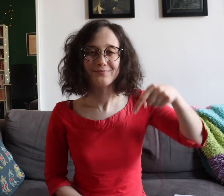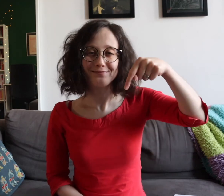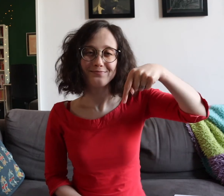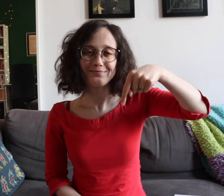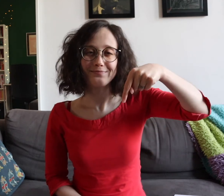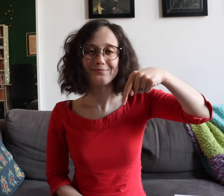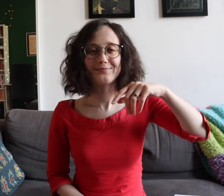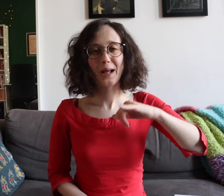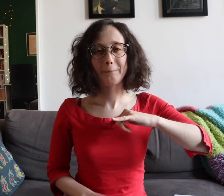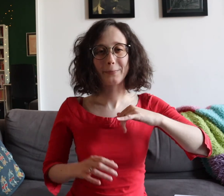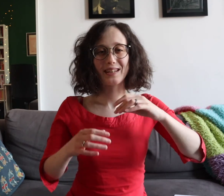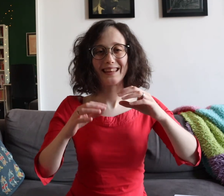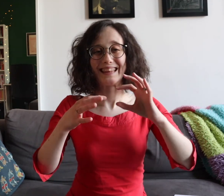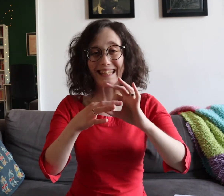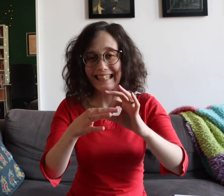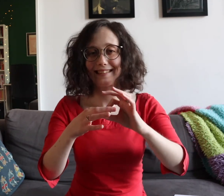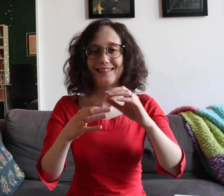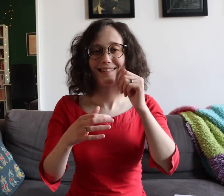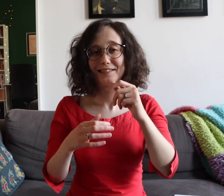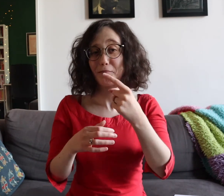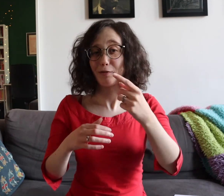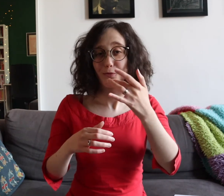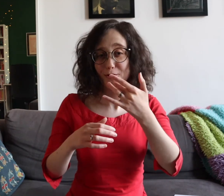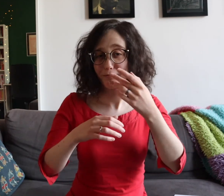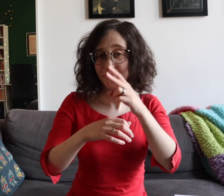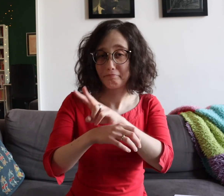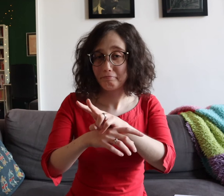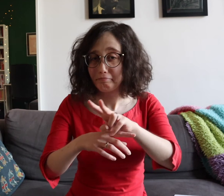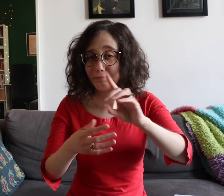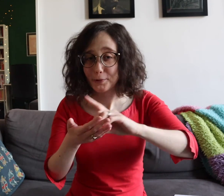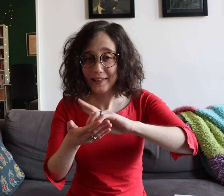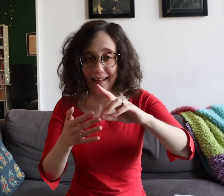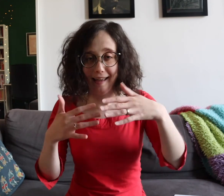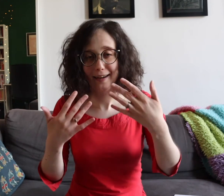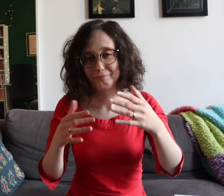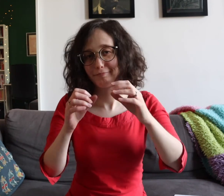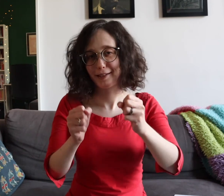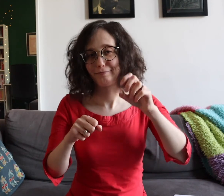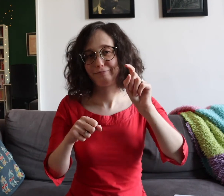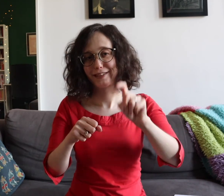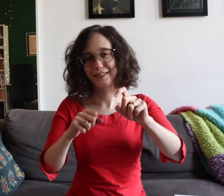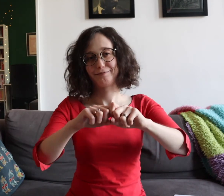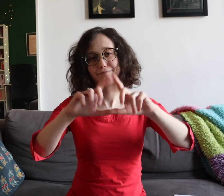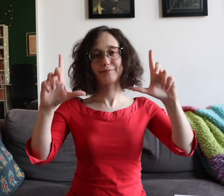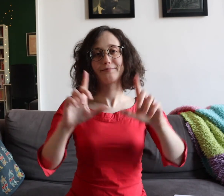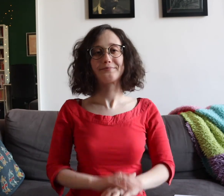Down below you'll find the link to the documentary. In case you want to watch it, you can click that.